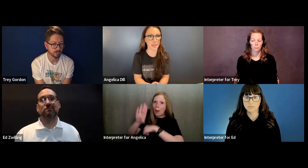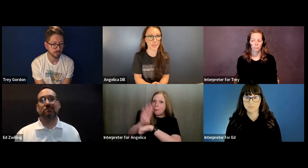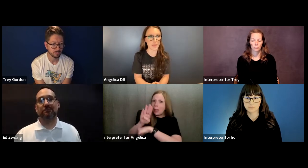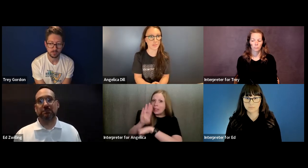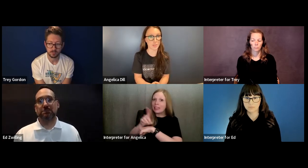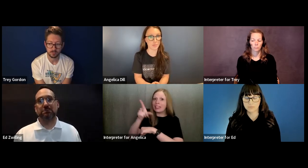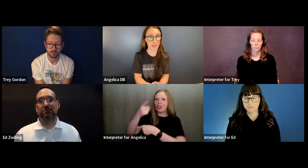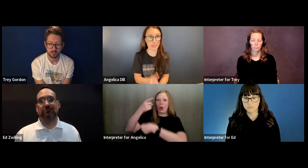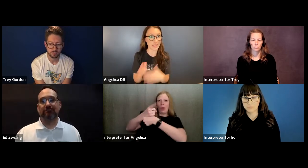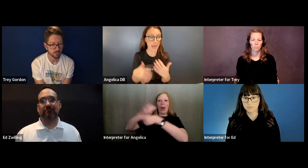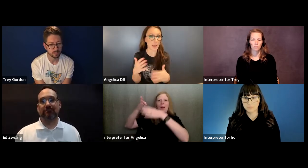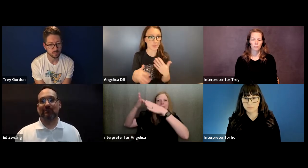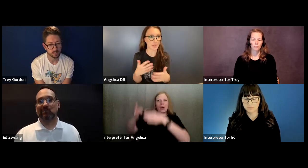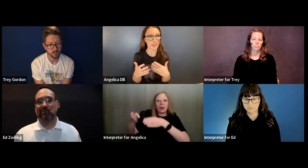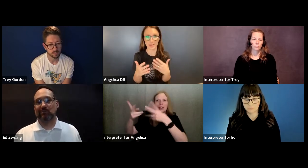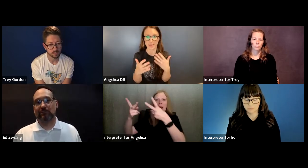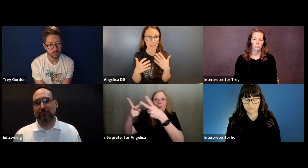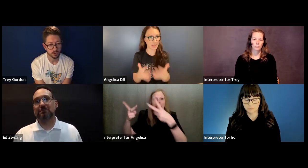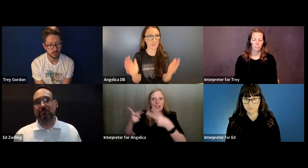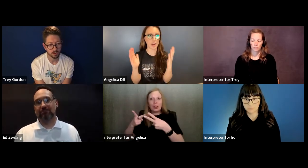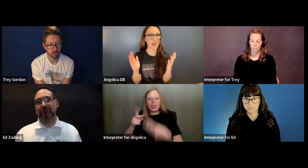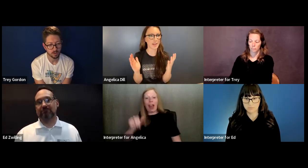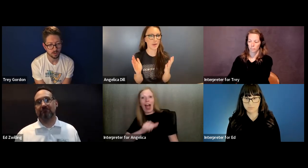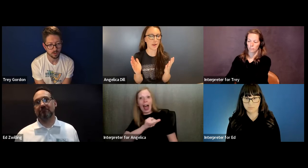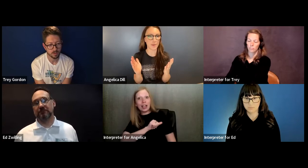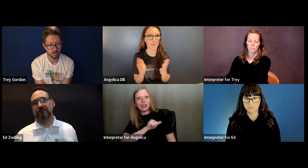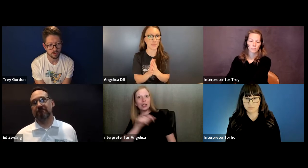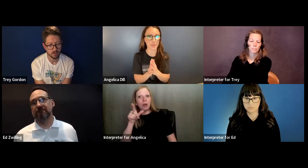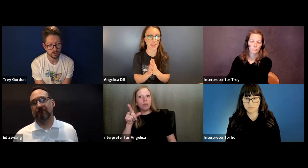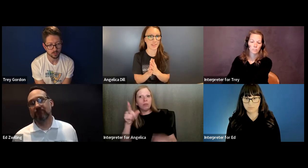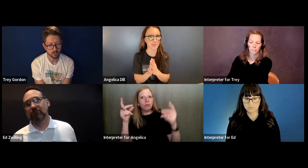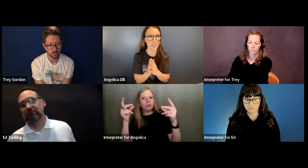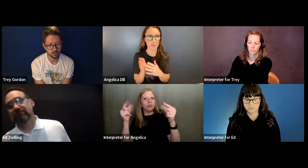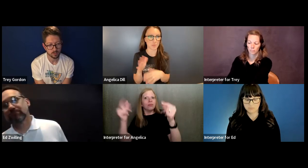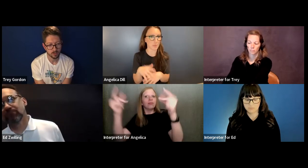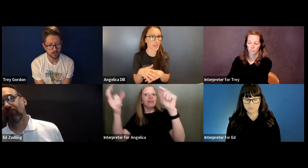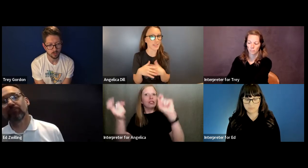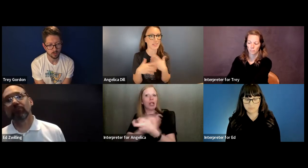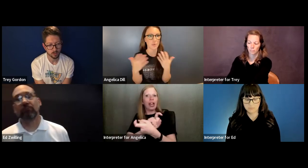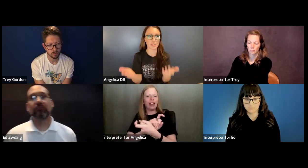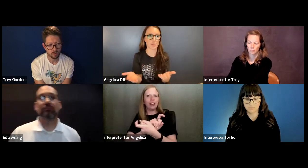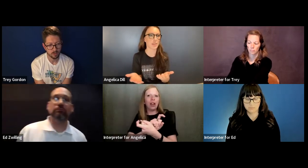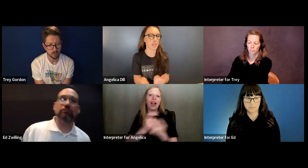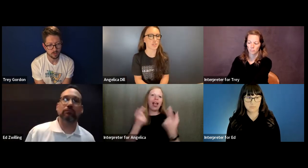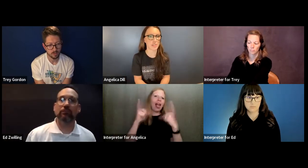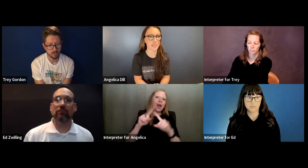and they make things happen and then it's great um but then someone's replaced or something changes